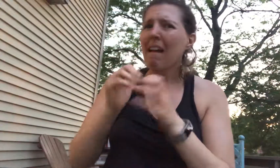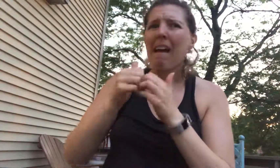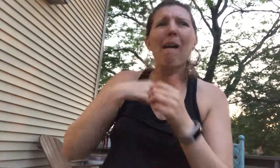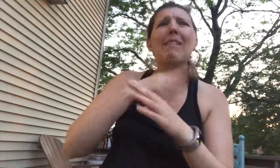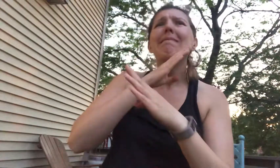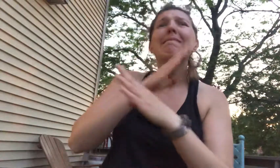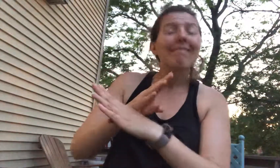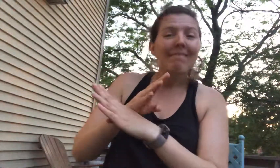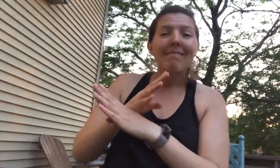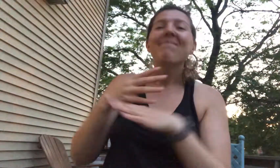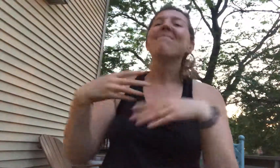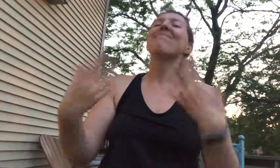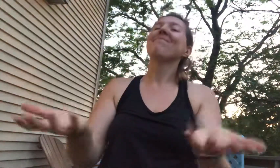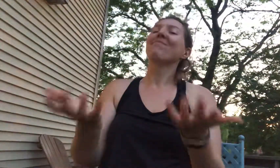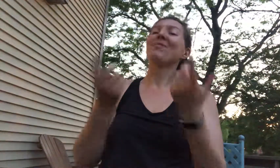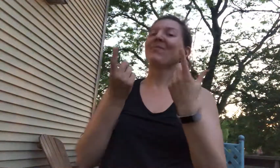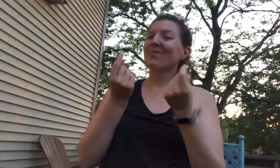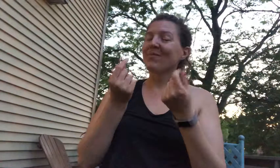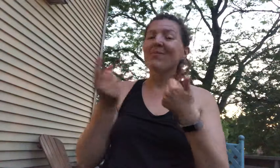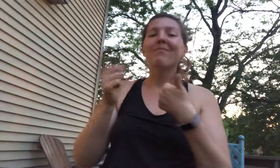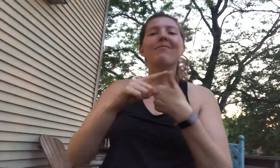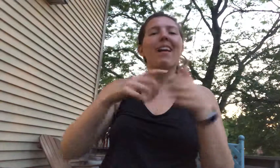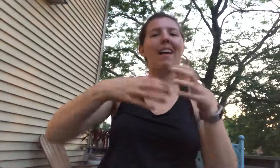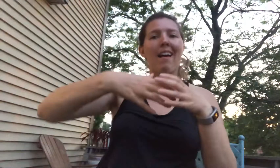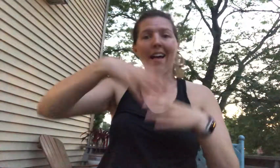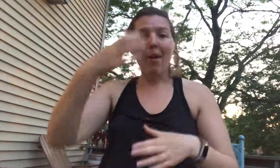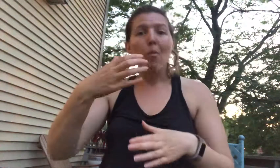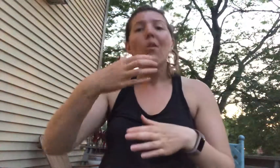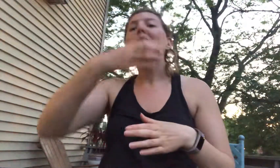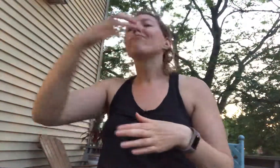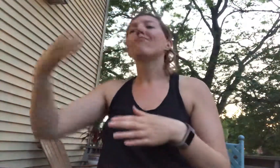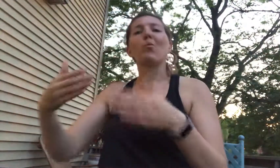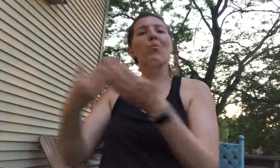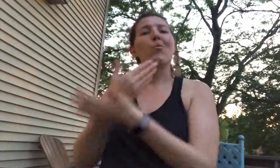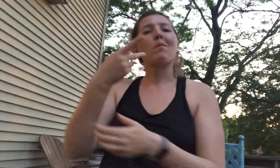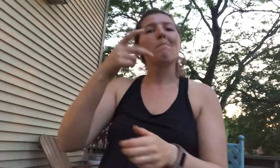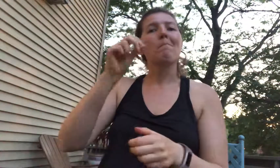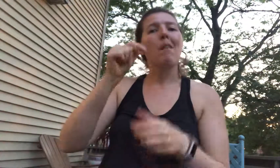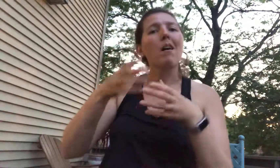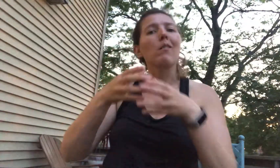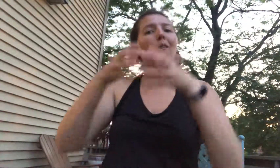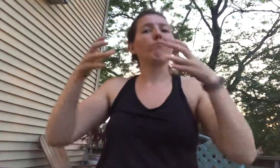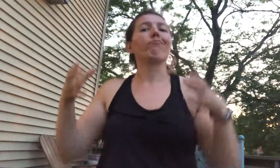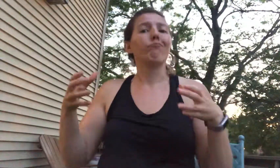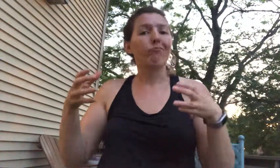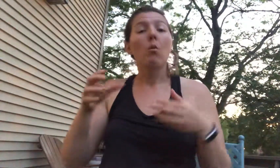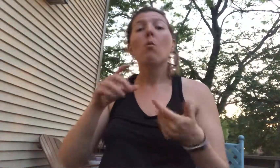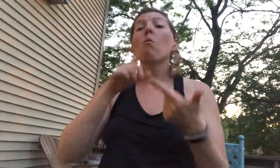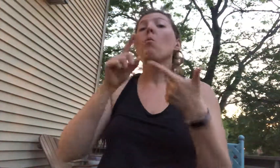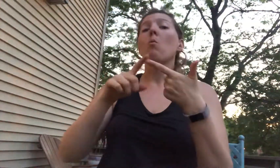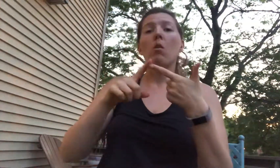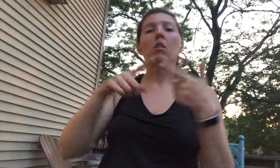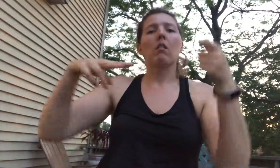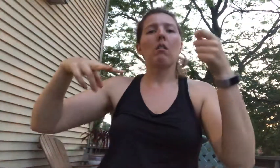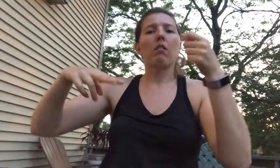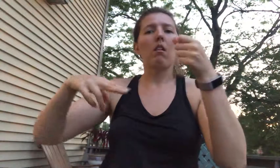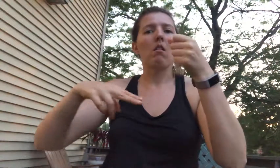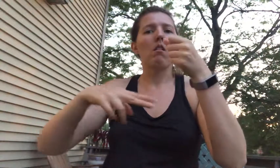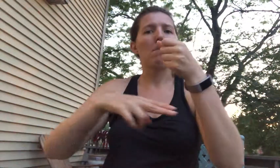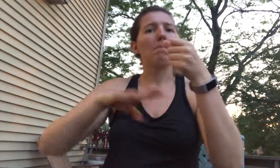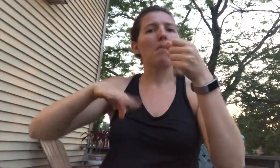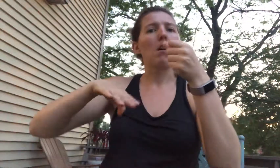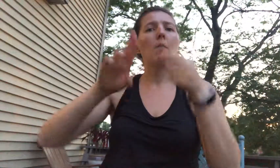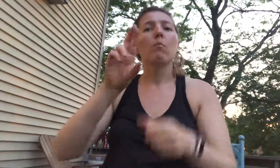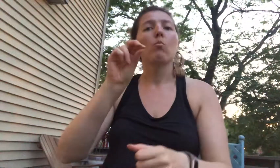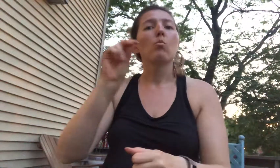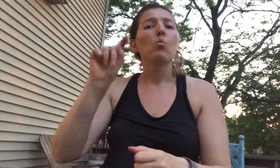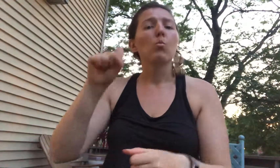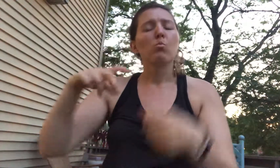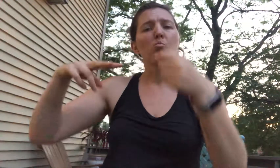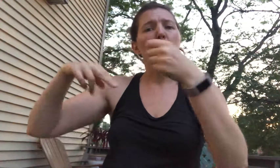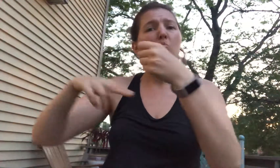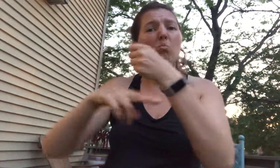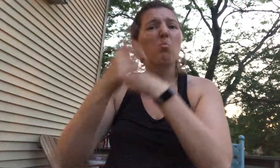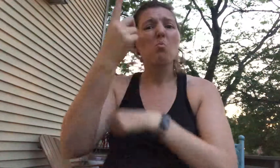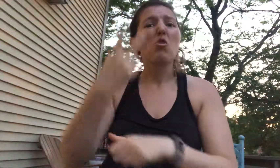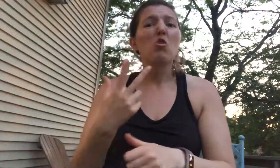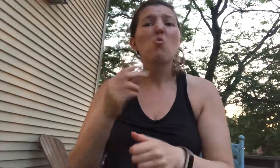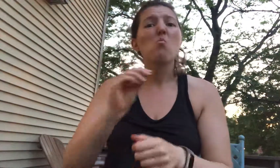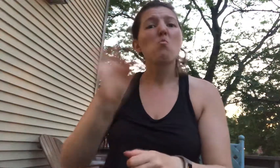Ways to prevent this from happening include transplanting the plant to a bigger pot or cutting off the bottom 1/3 of the roots off and returning it to the same pot.